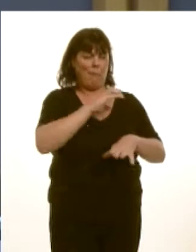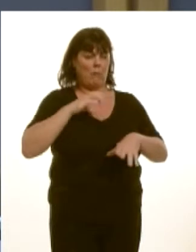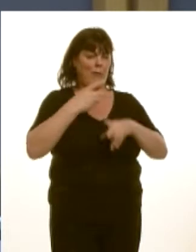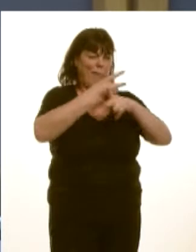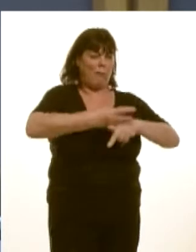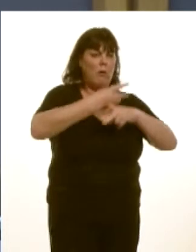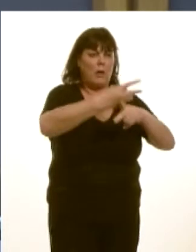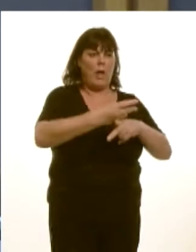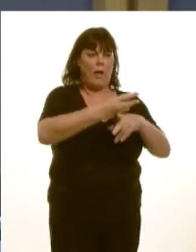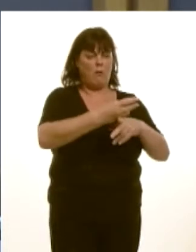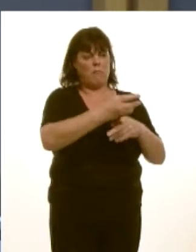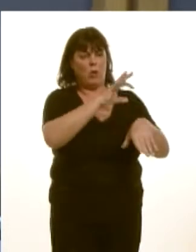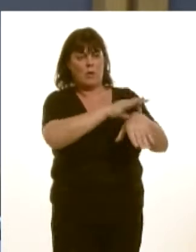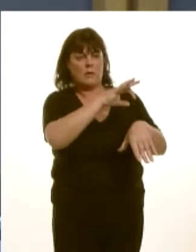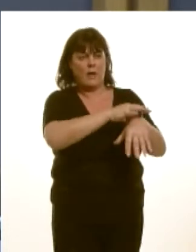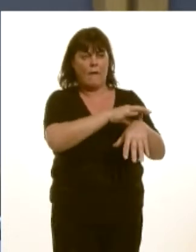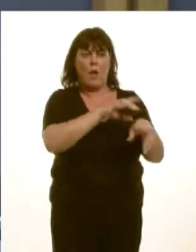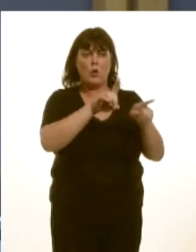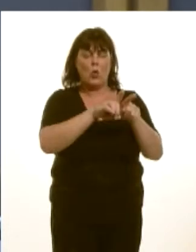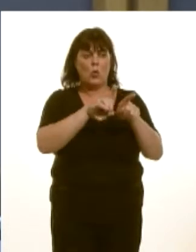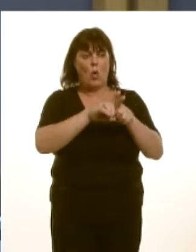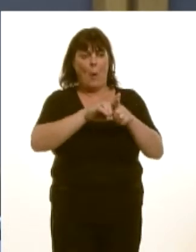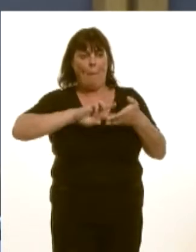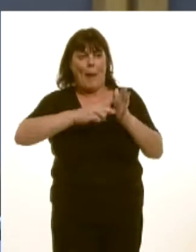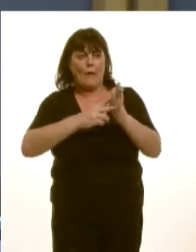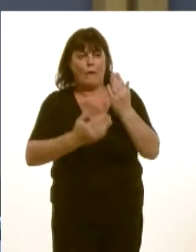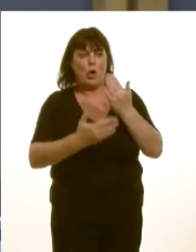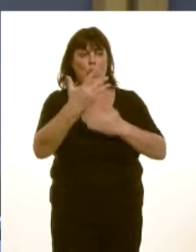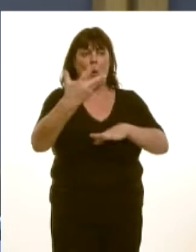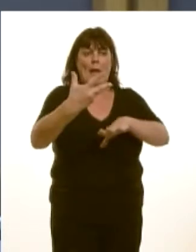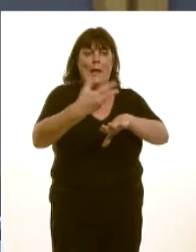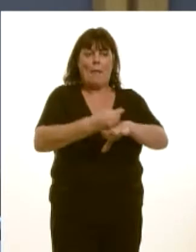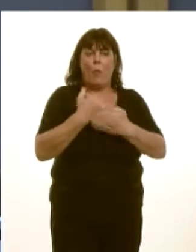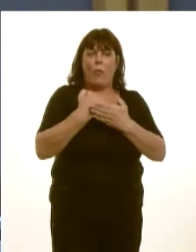that plans for a new chemotherapy day unit at Withybush hospital are progressing?